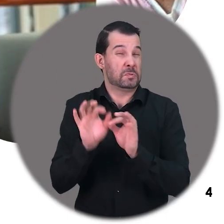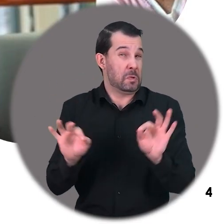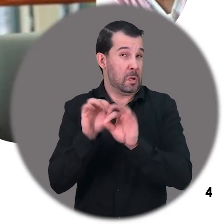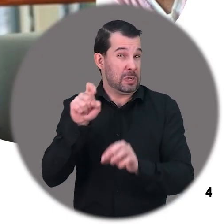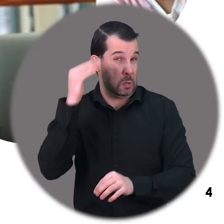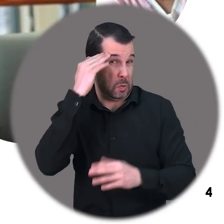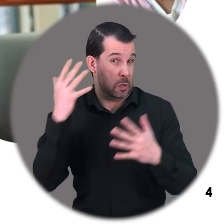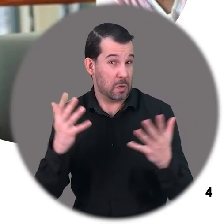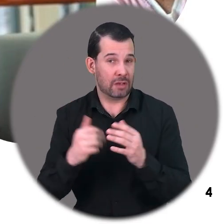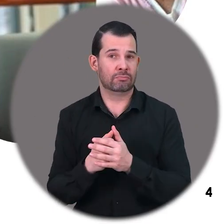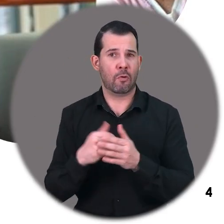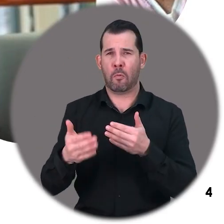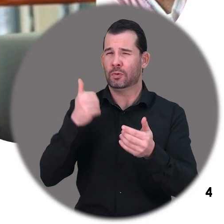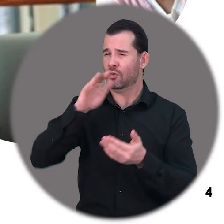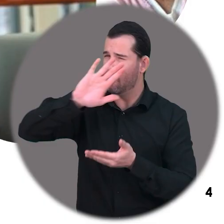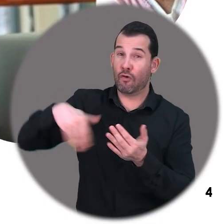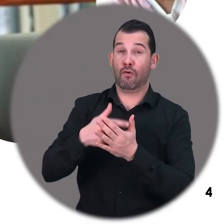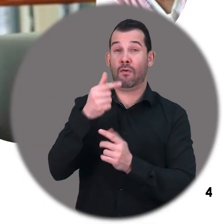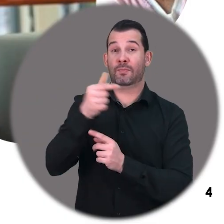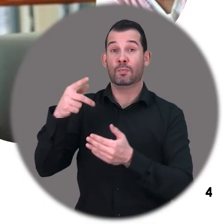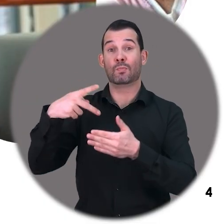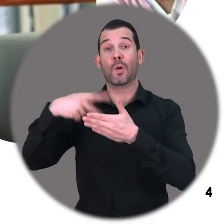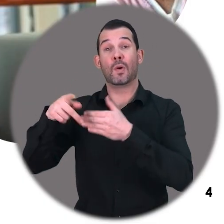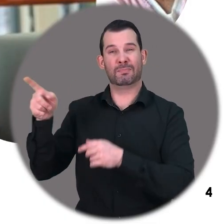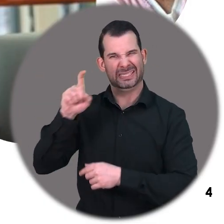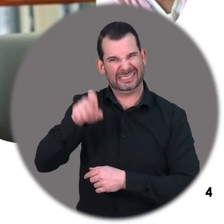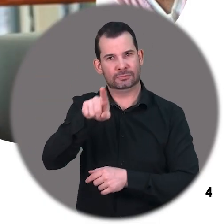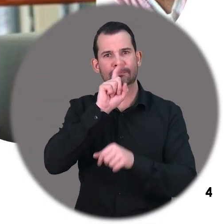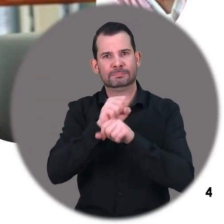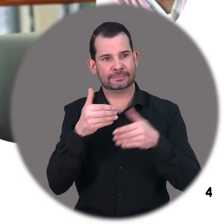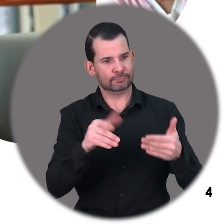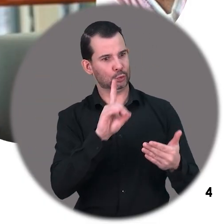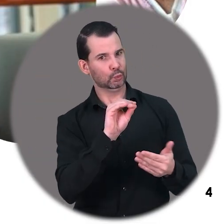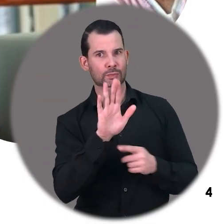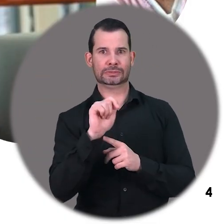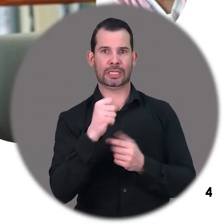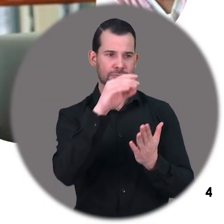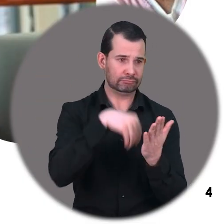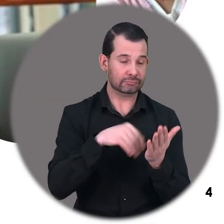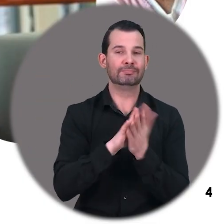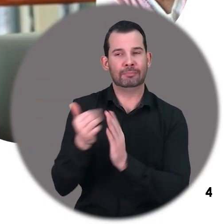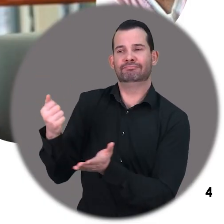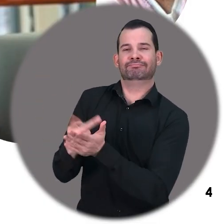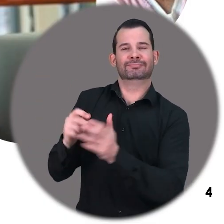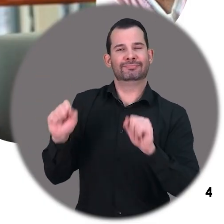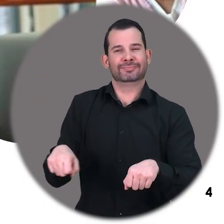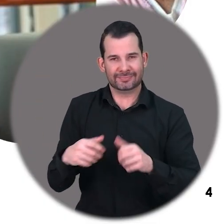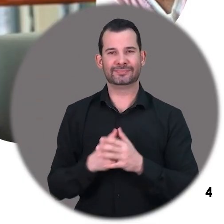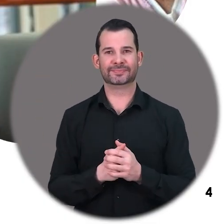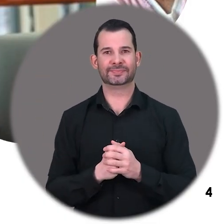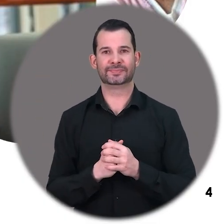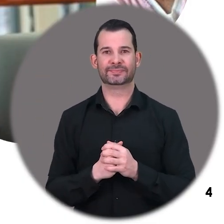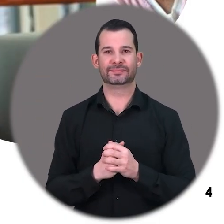The most important thing to know is that almost all government programs need you to do your taxes to be eligible.